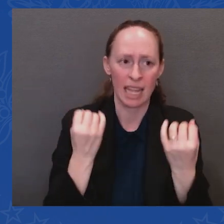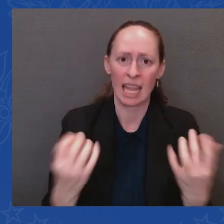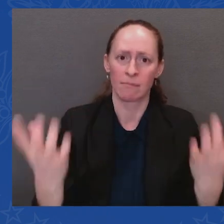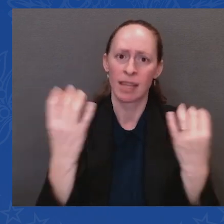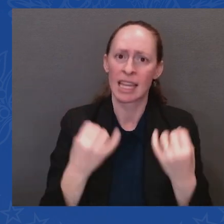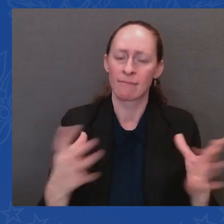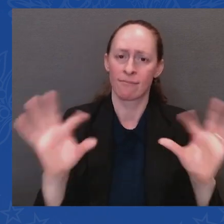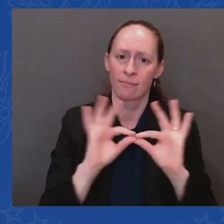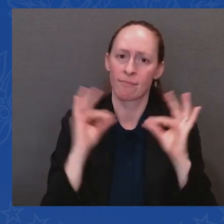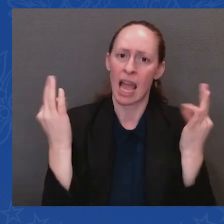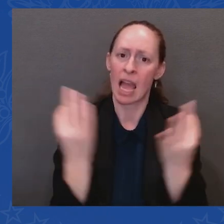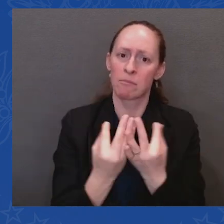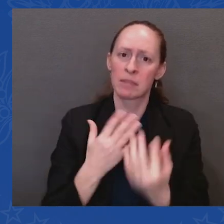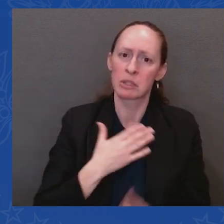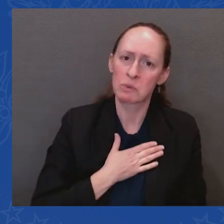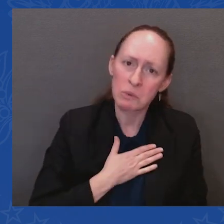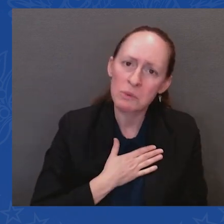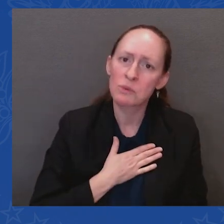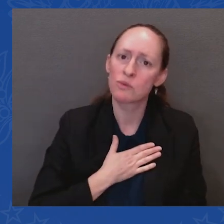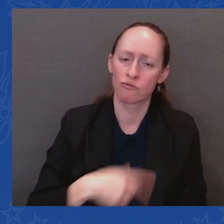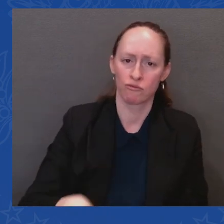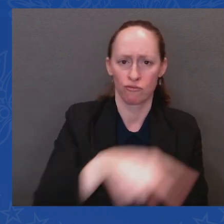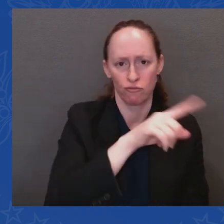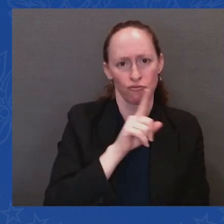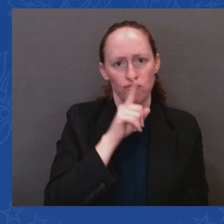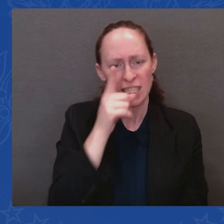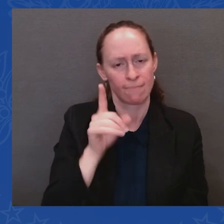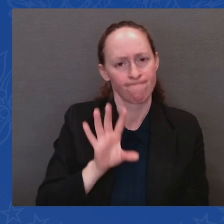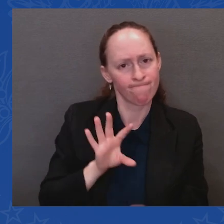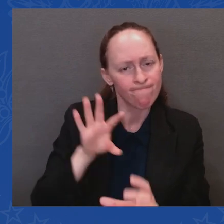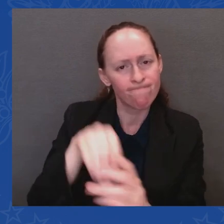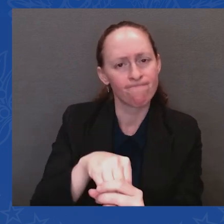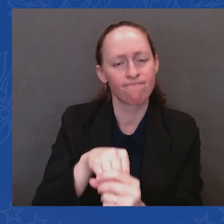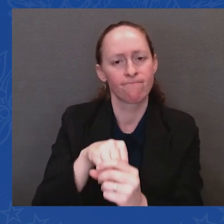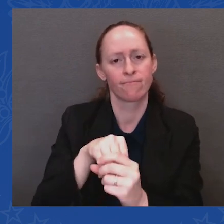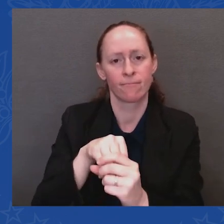Most Americans will never see the sacrifices that you, as family members, also make.